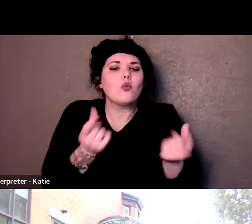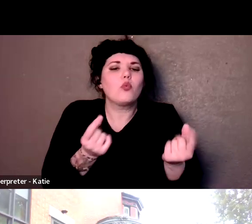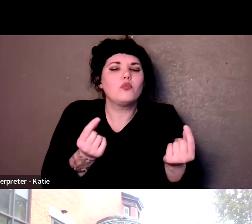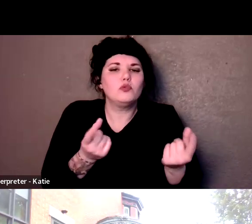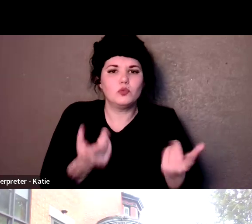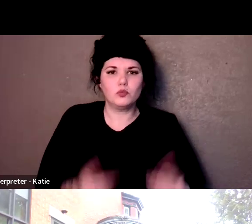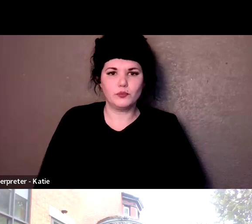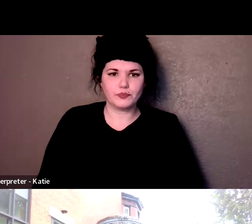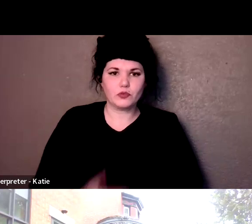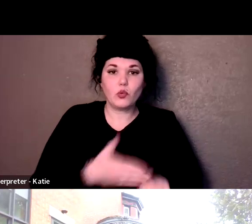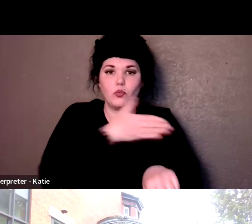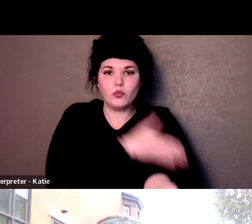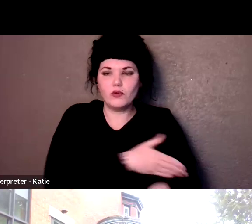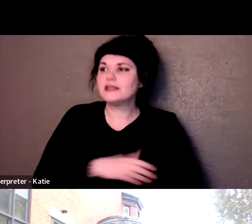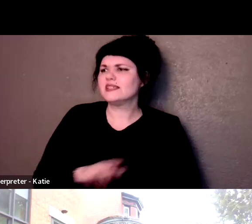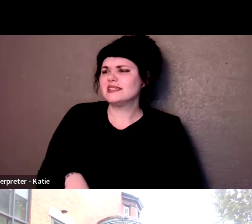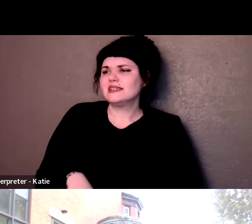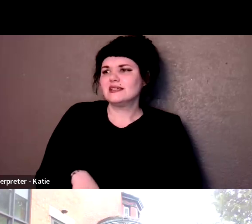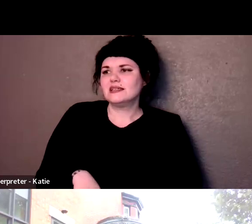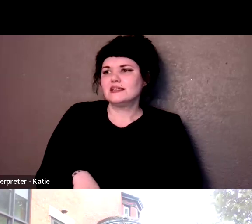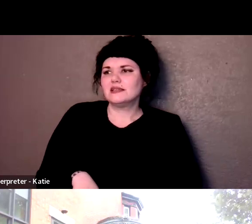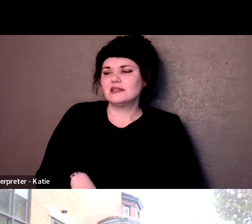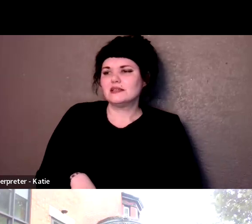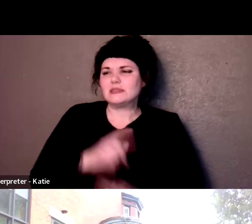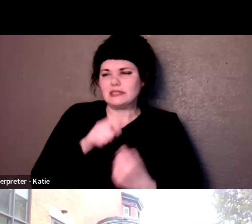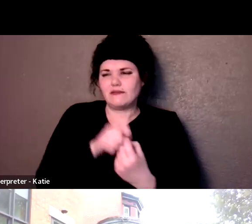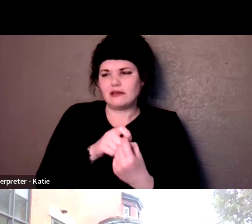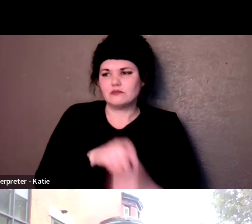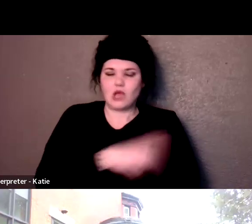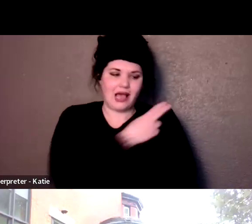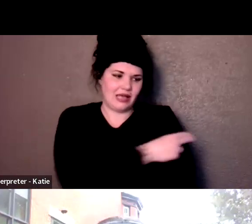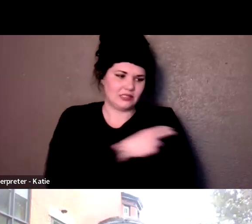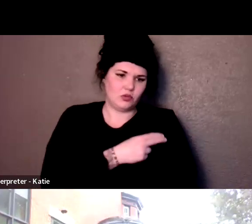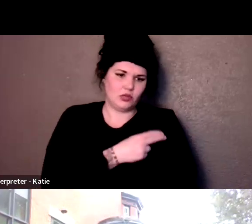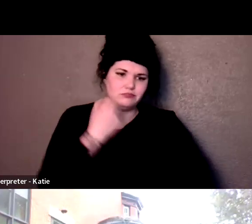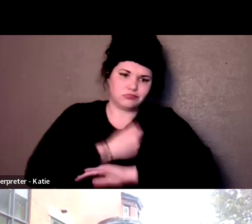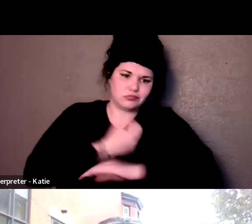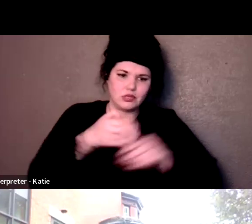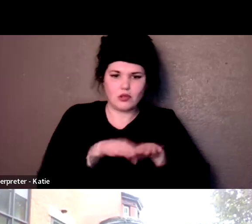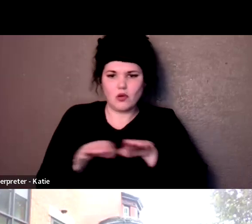hospital closures, unfortunately it's it's very prevalent, and it's still happening, not as great